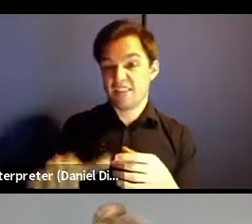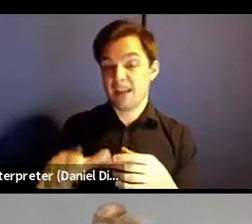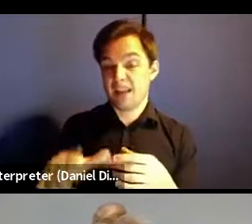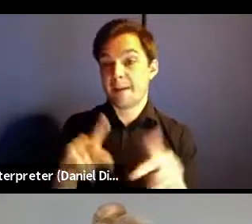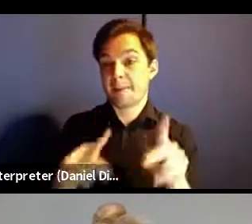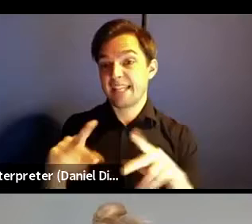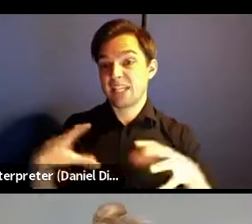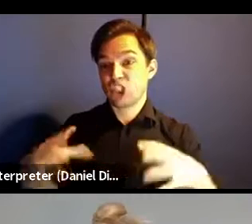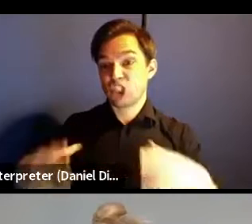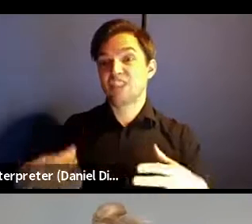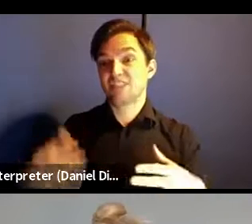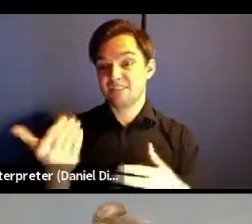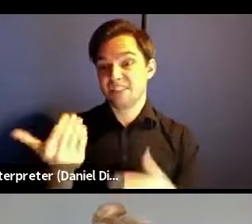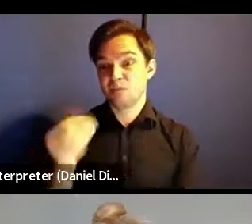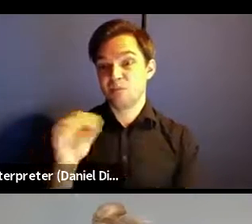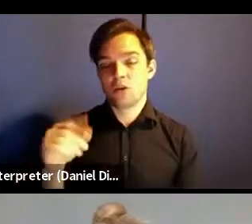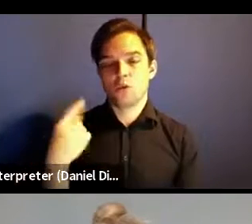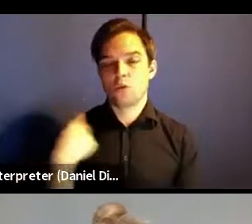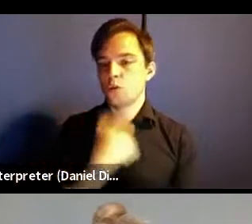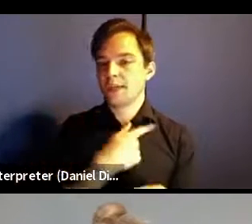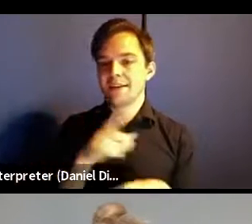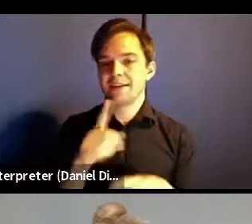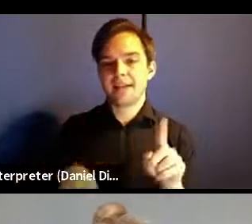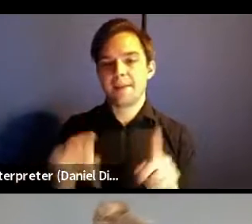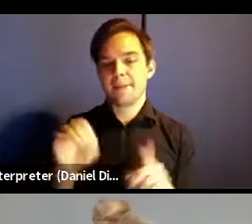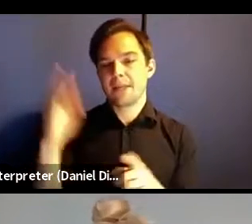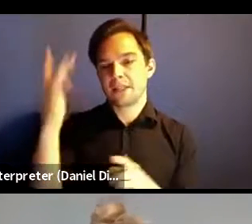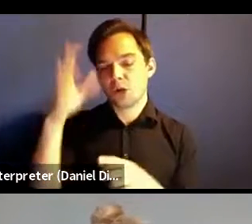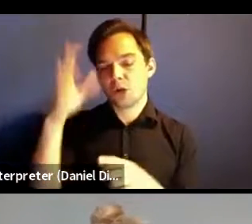we really can't be smart unless we're fully accessible.